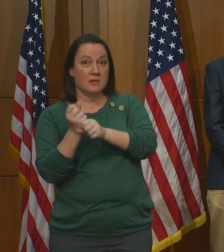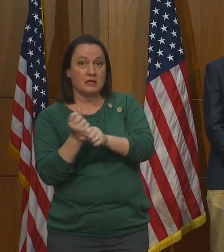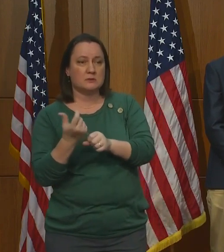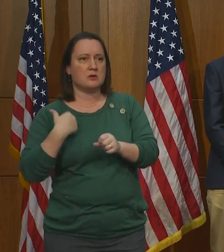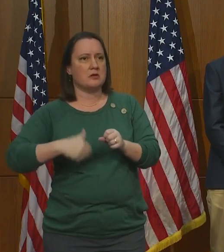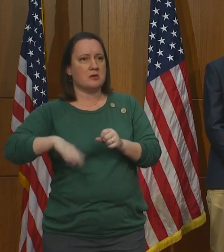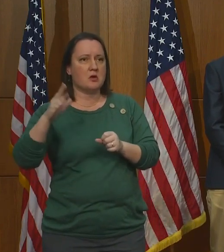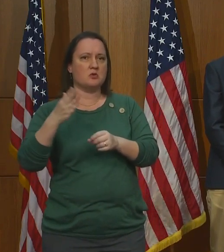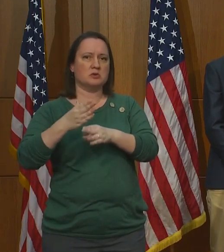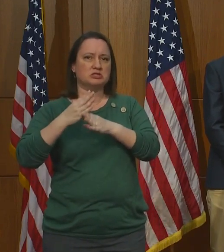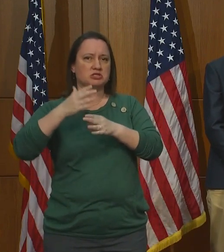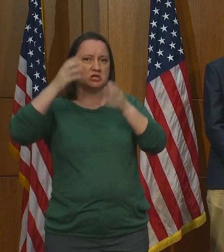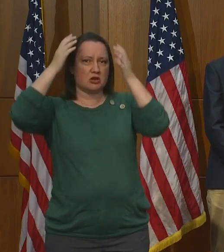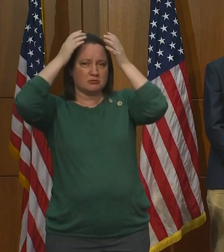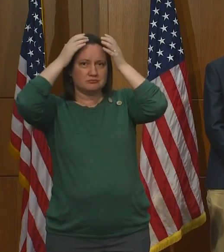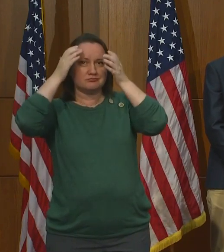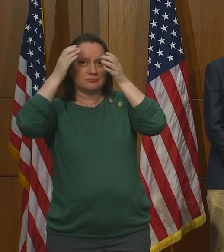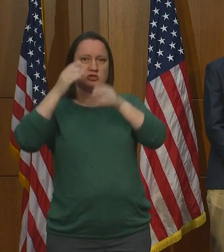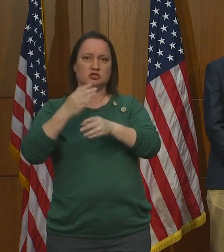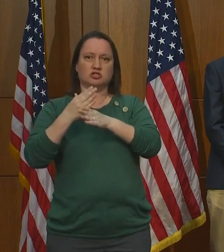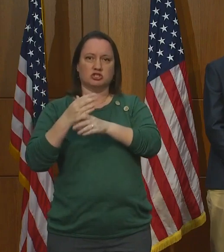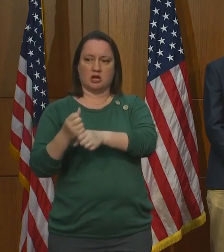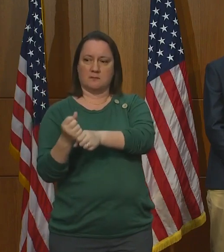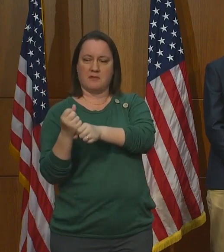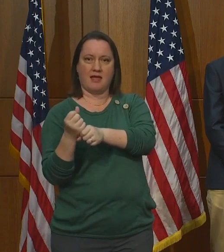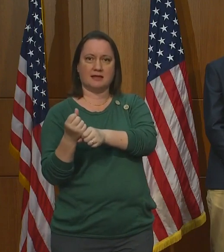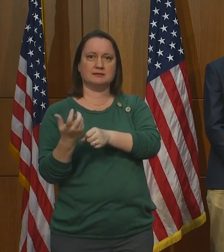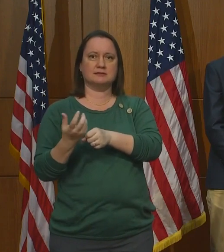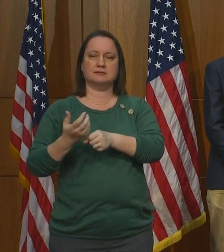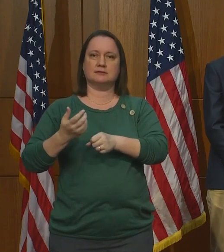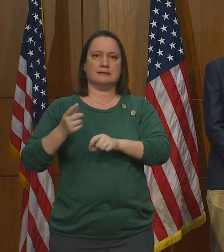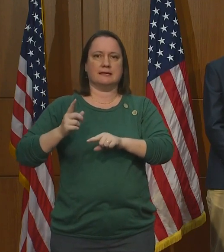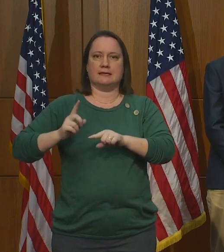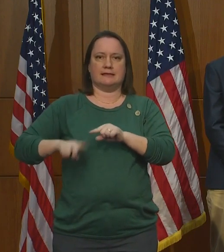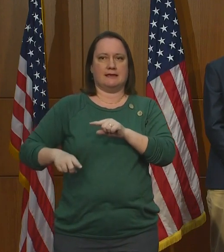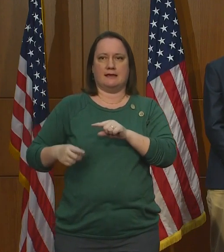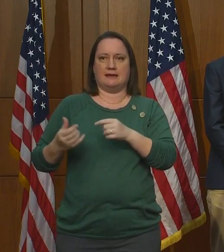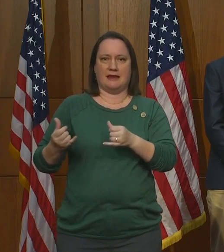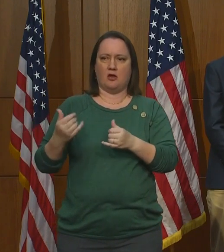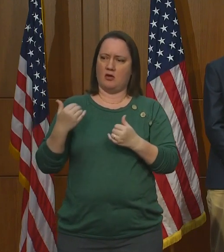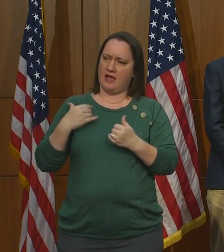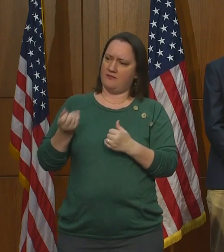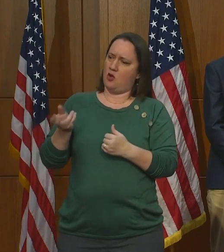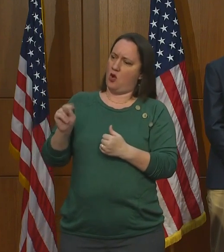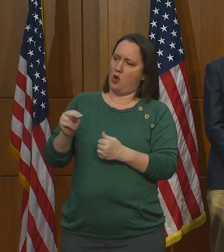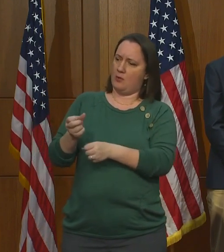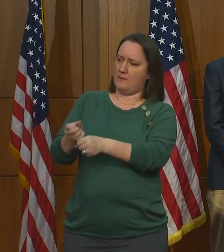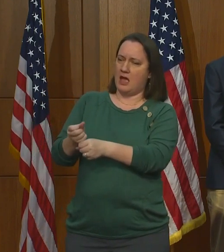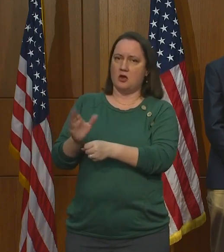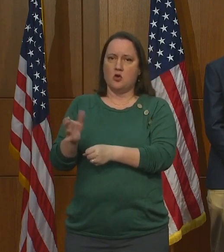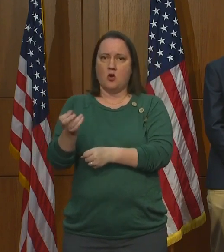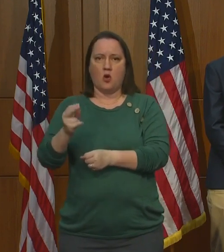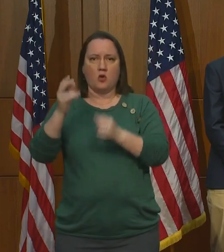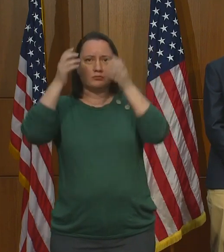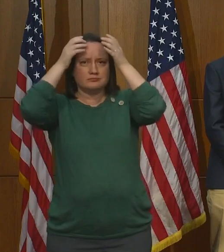GET. CAN WITH ICE. IN A THE